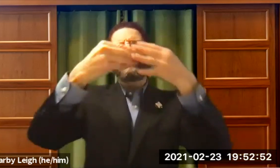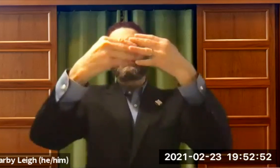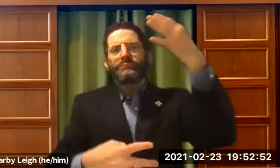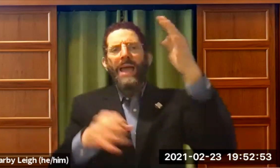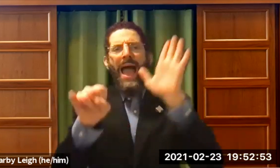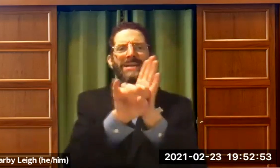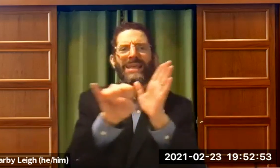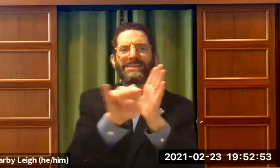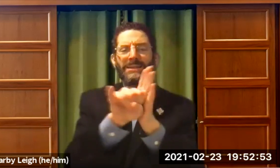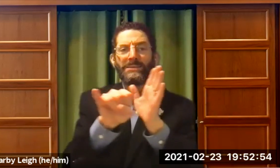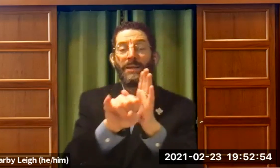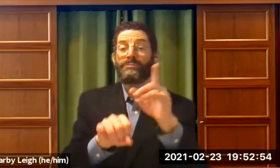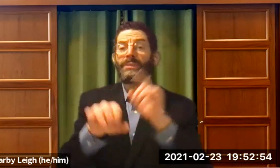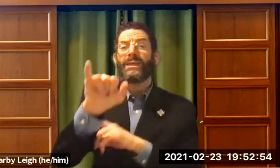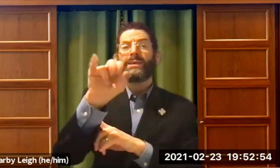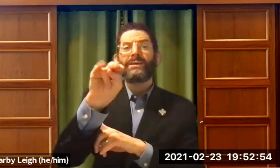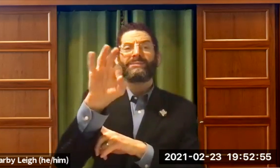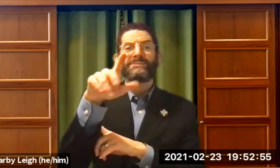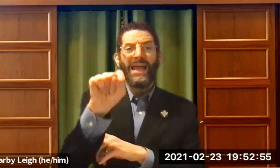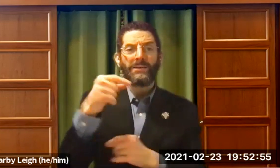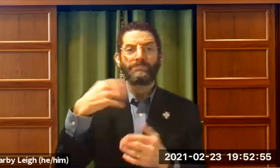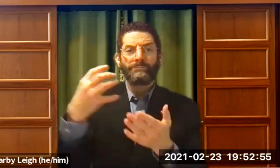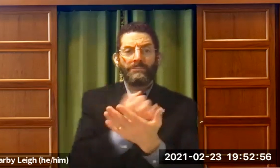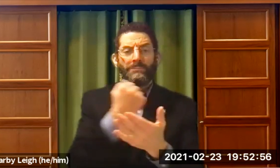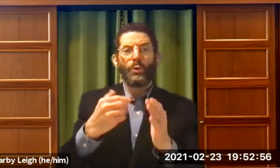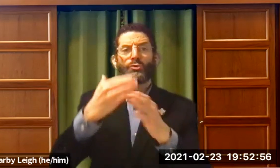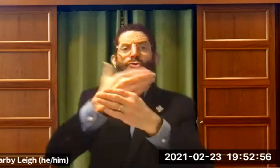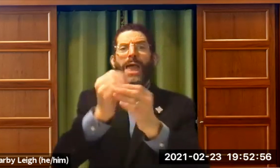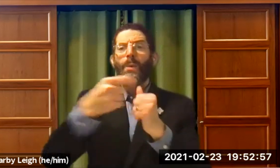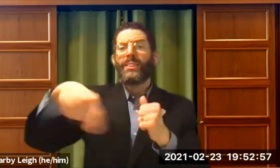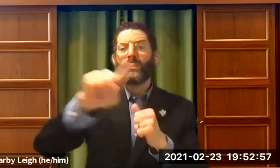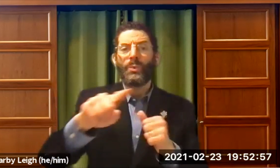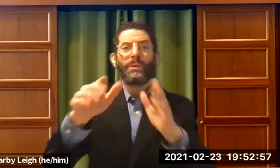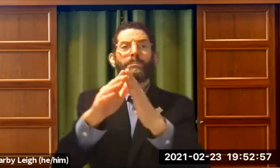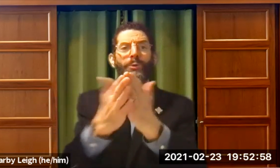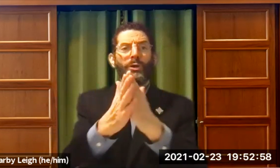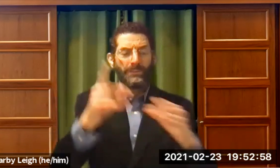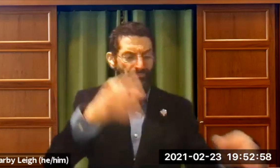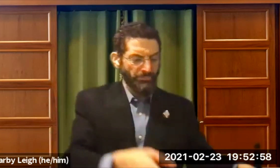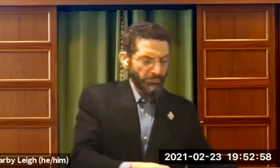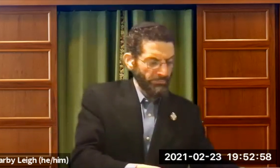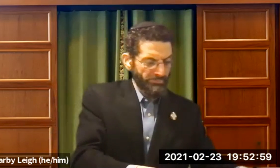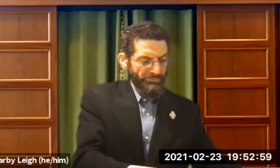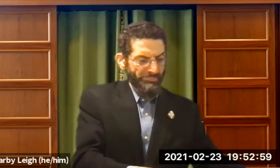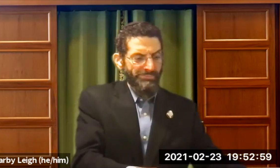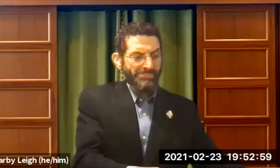. But, you know, I know so many things but I don't know enough about my Judaism". And then maybe, I want to share with